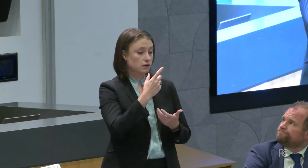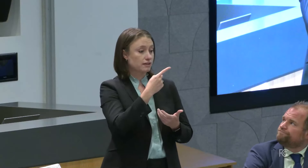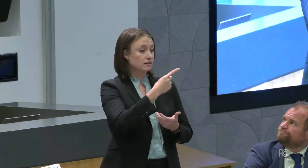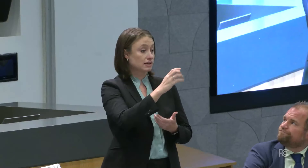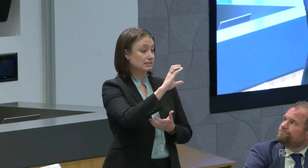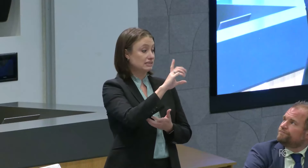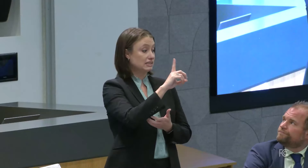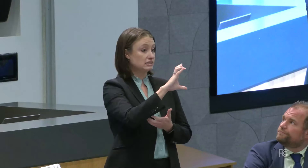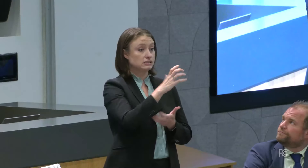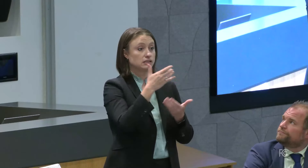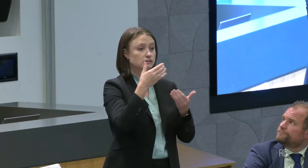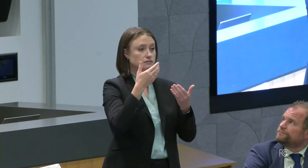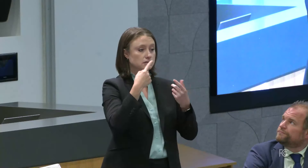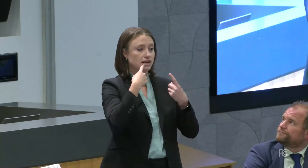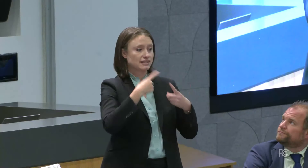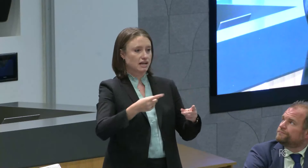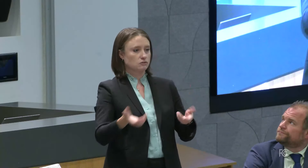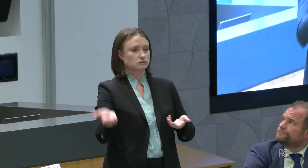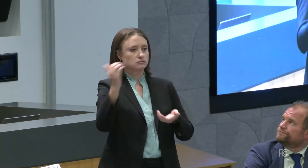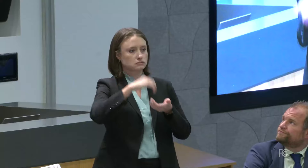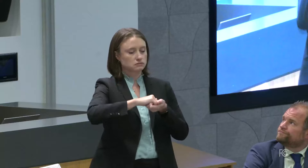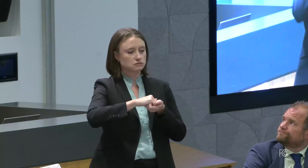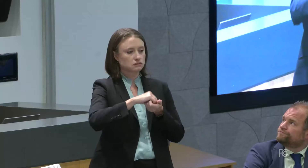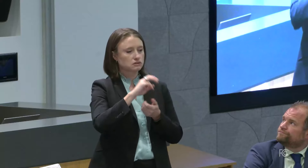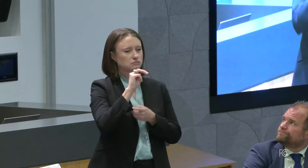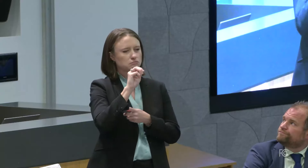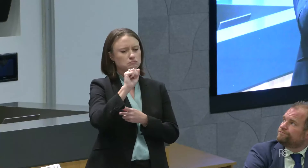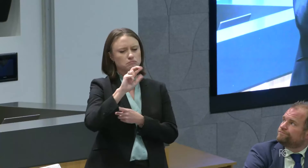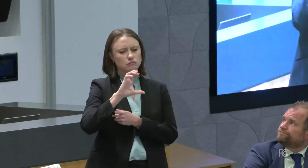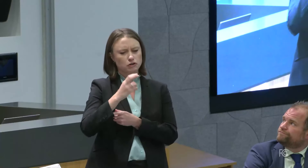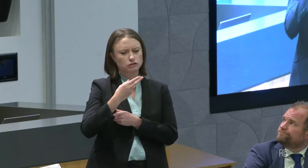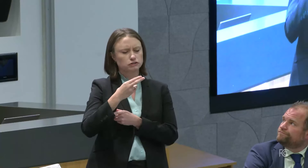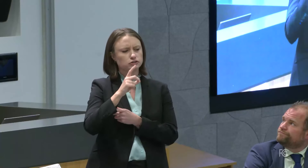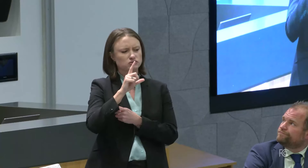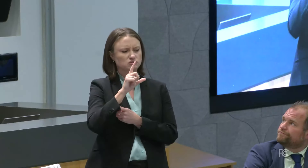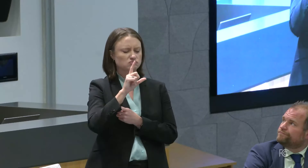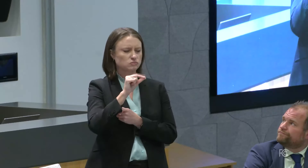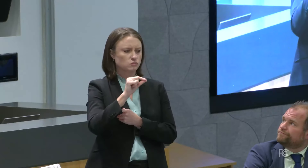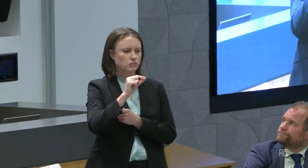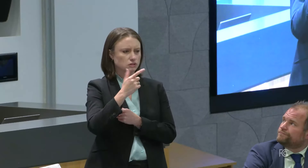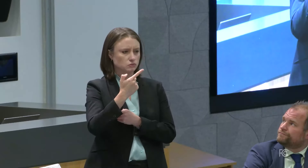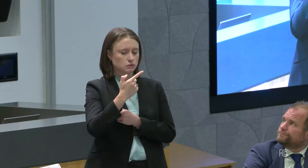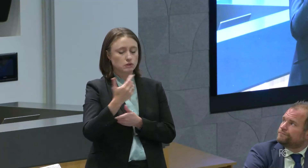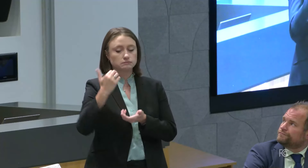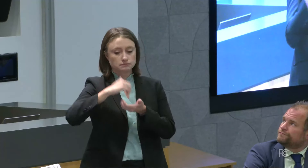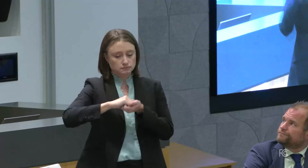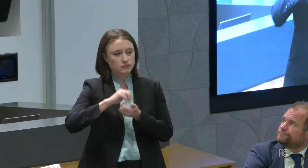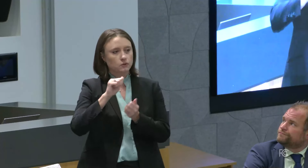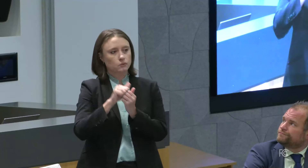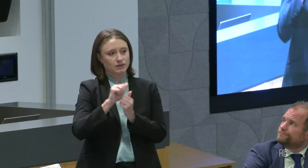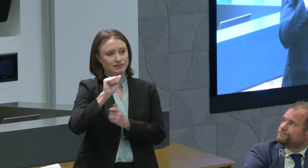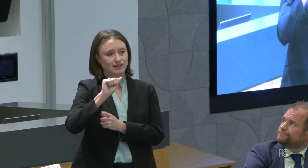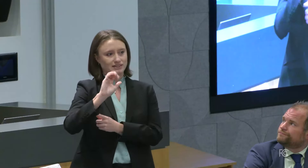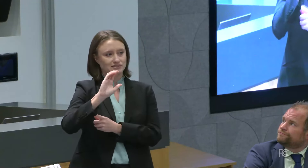PEOPLE WITH DISABILITIES HAD